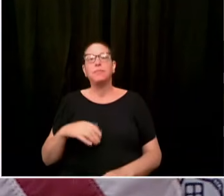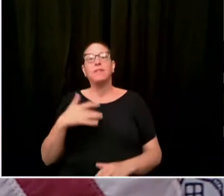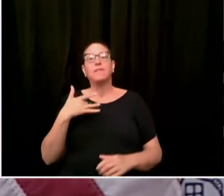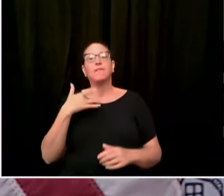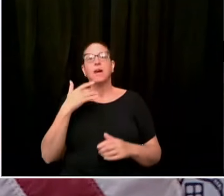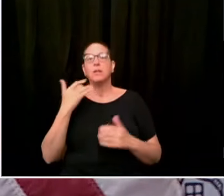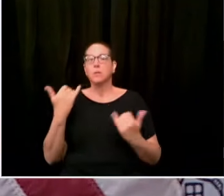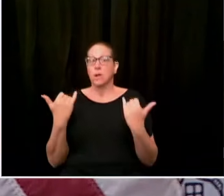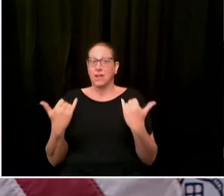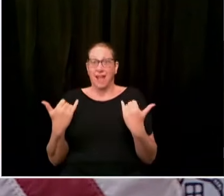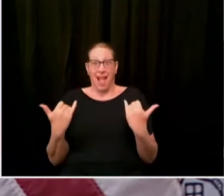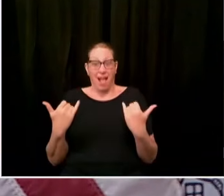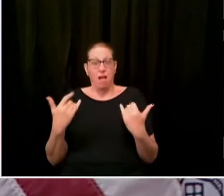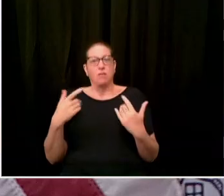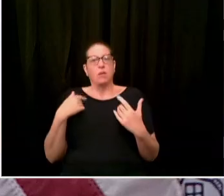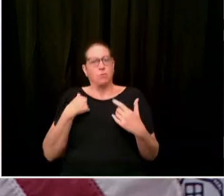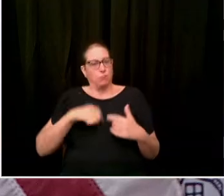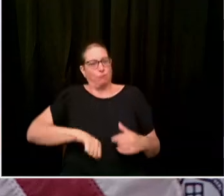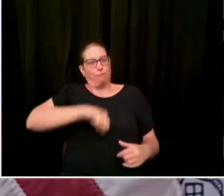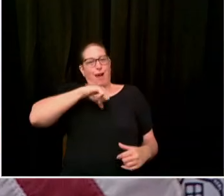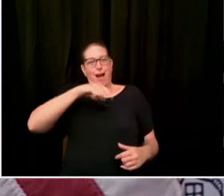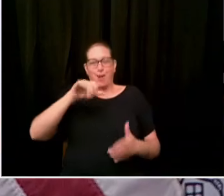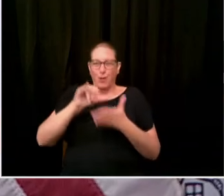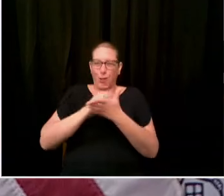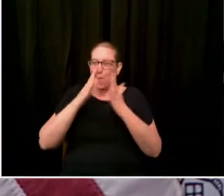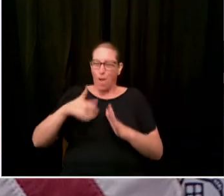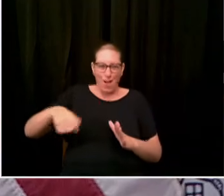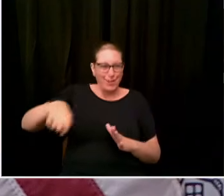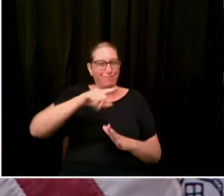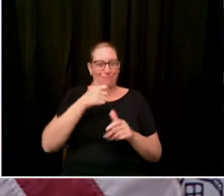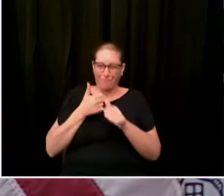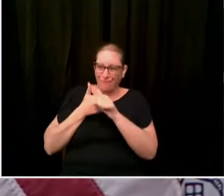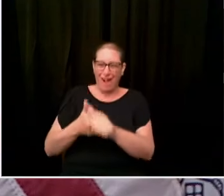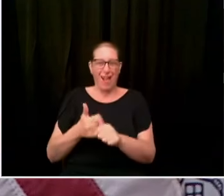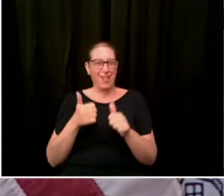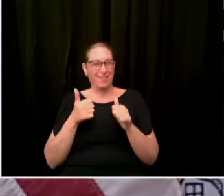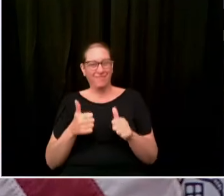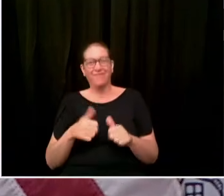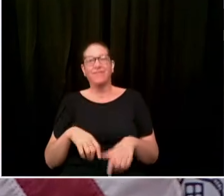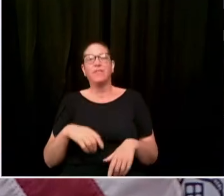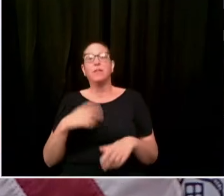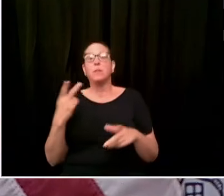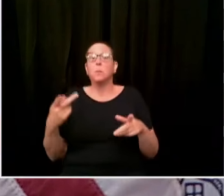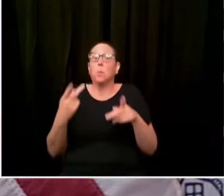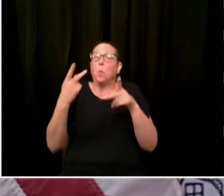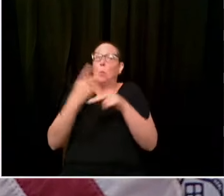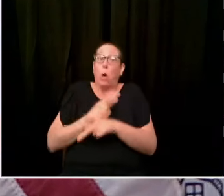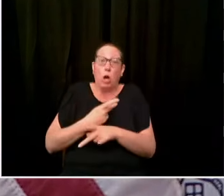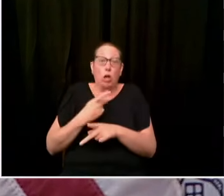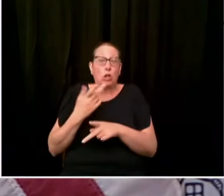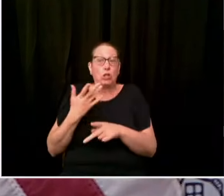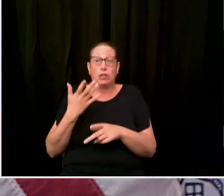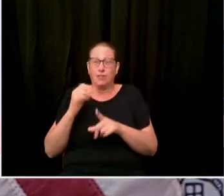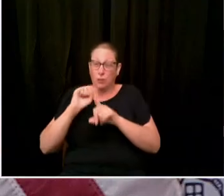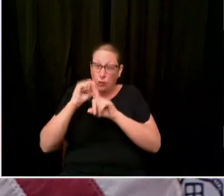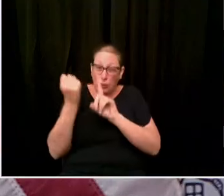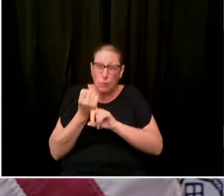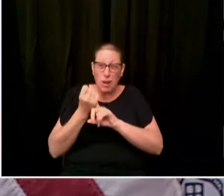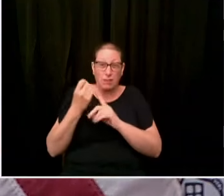RESIDES IN THE PEOPLE. THIS IS WHAT I'VE BELIEVED ALL MY LIFE BUT I'M SEEING IT MUCH MORE VIVIDLY THAN EVER IN THIS CASE.